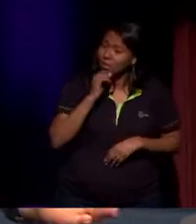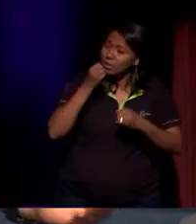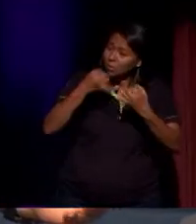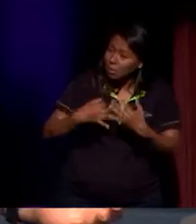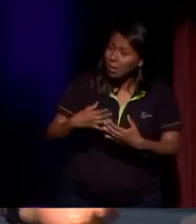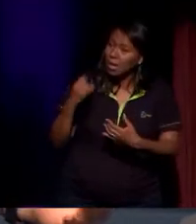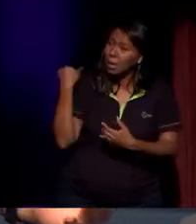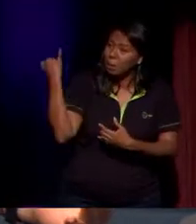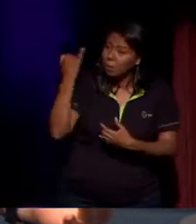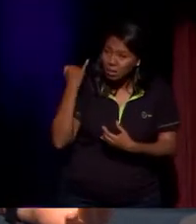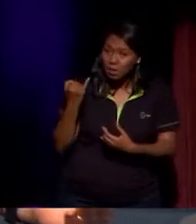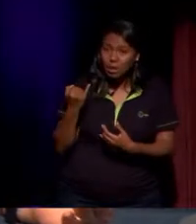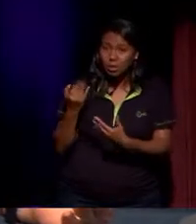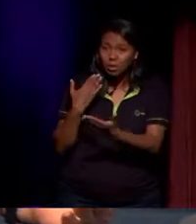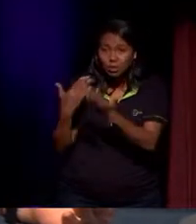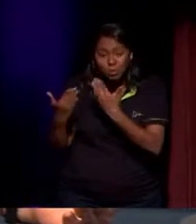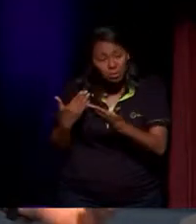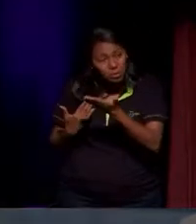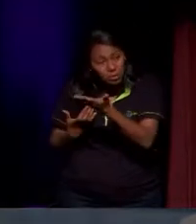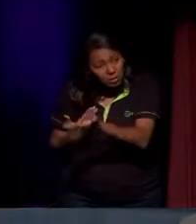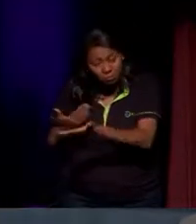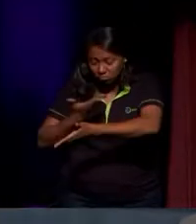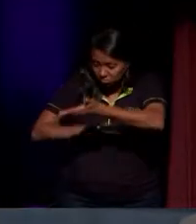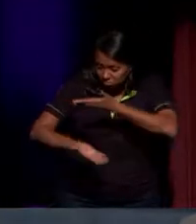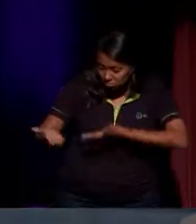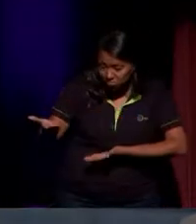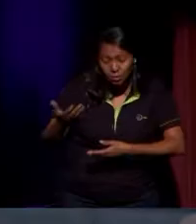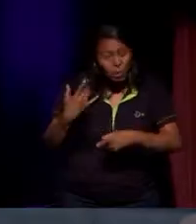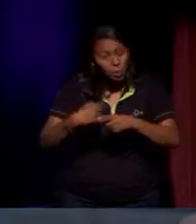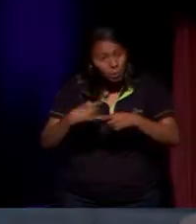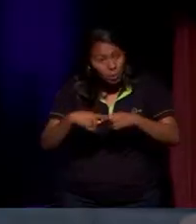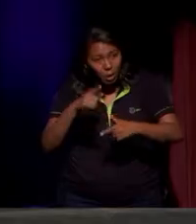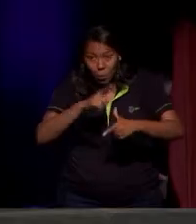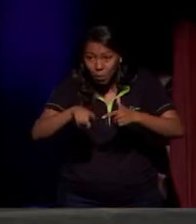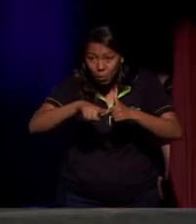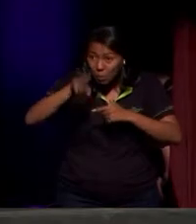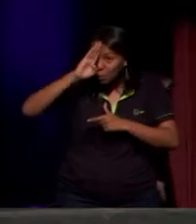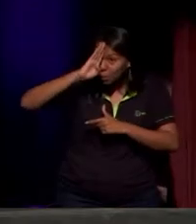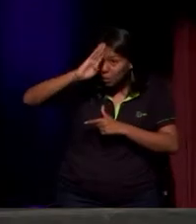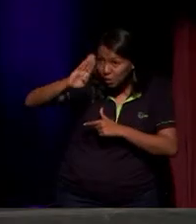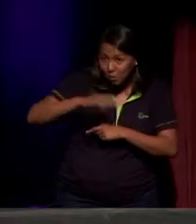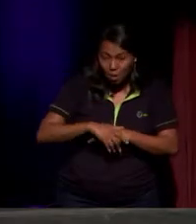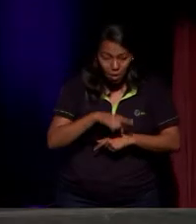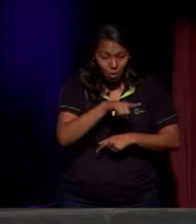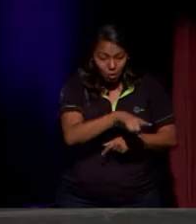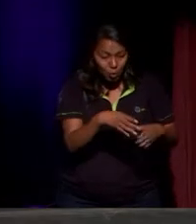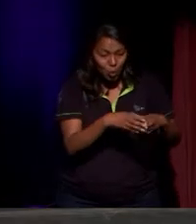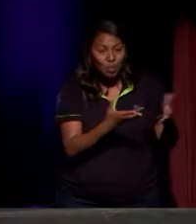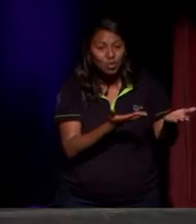with these other generations, because the fundamental problem of these young feminists it is with those generations,